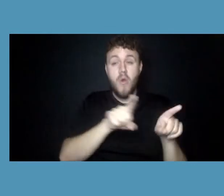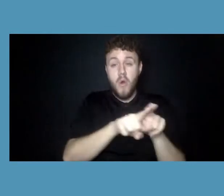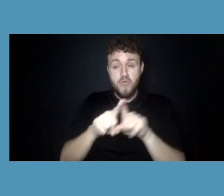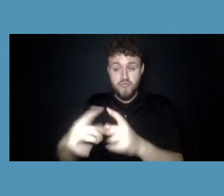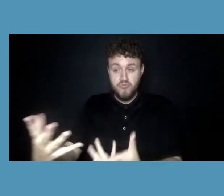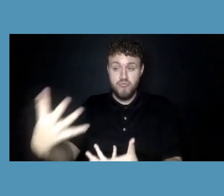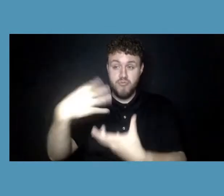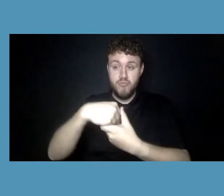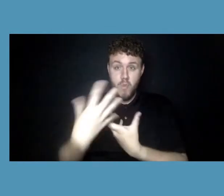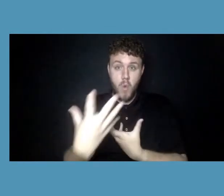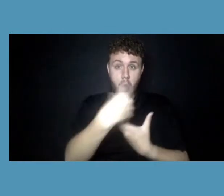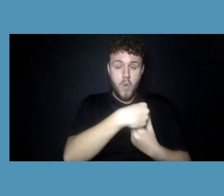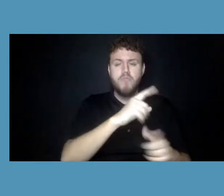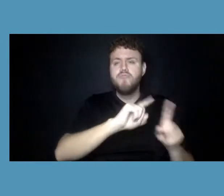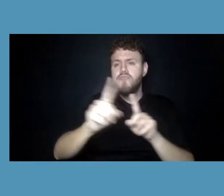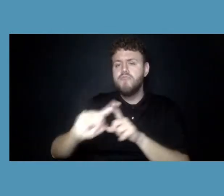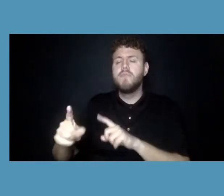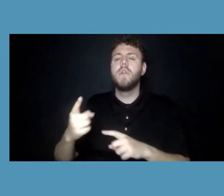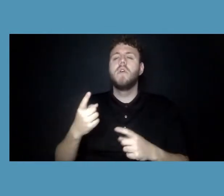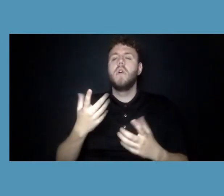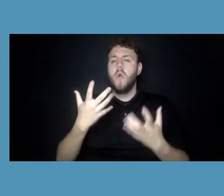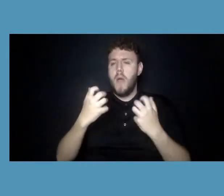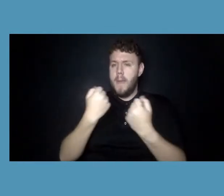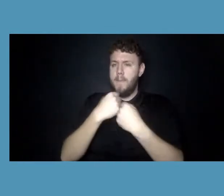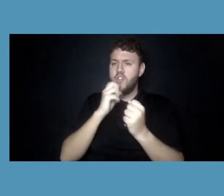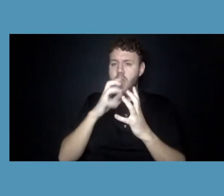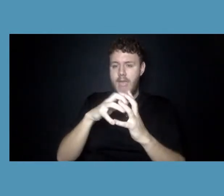initiatives and was really intersectional from the beginning so we were not just thinking